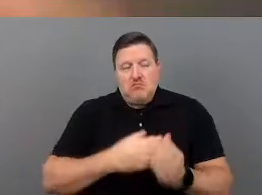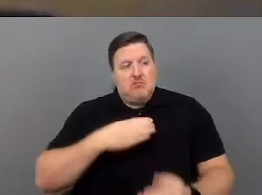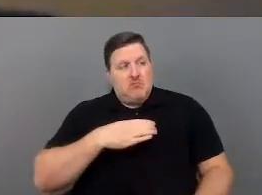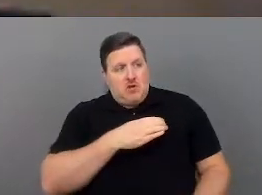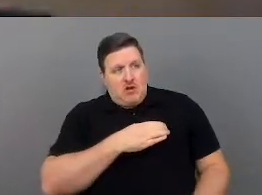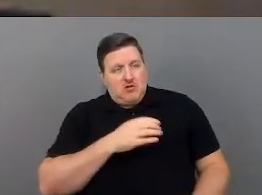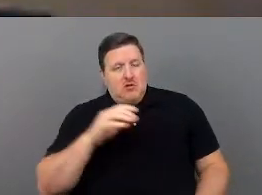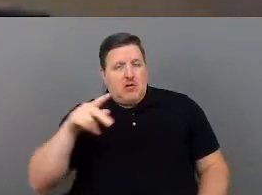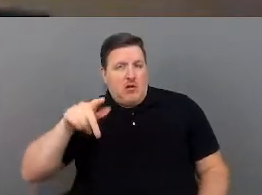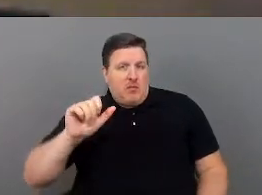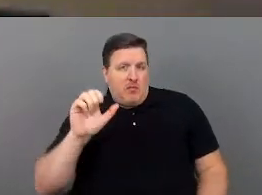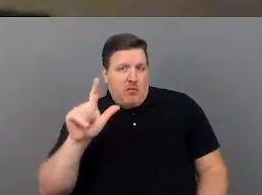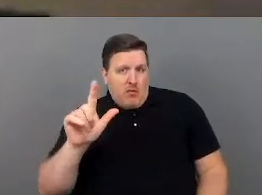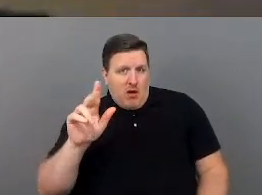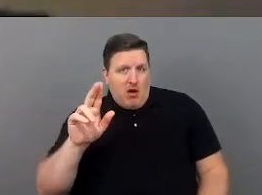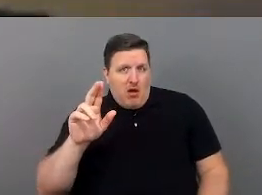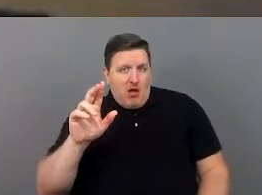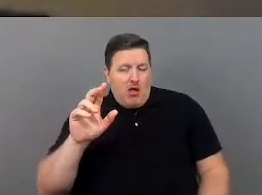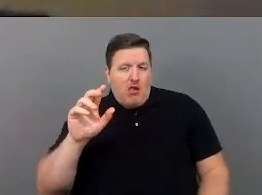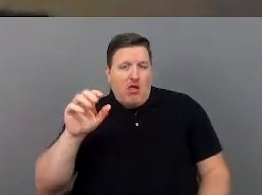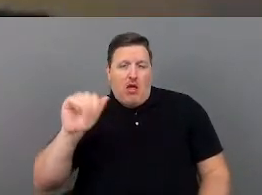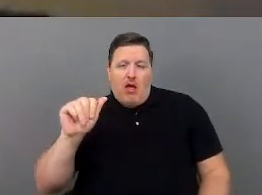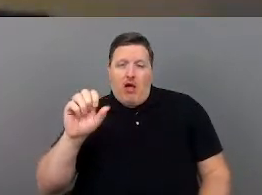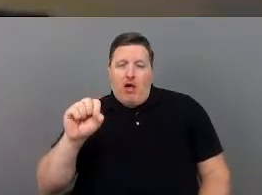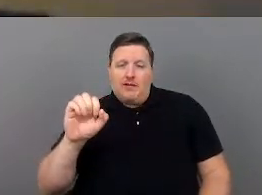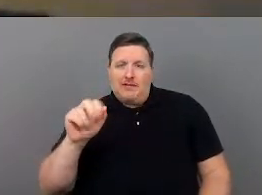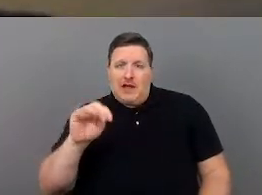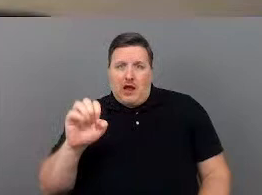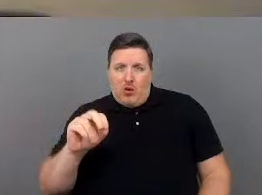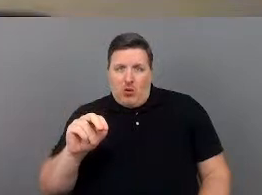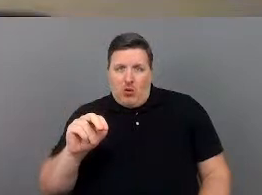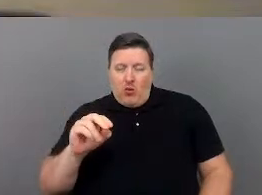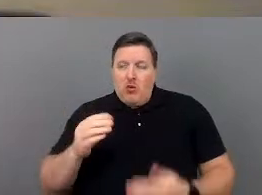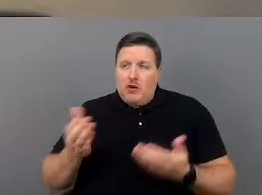≫ COUNCIL MEMBER PALMISANO: PRESENT. ≫ Clerk: COUNCIL MEMBER GORDON. ≫ COUNCIL MEMBER GORDON: HERE. ≫ Clerk: COUNCIL MEMBER CANO.